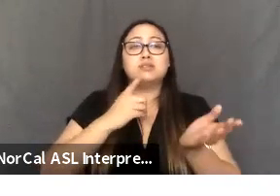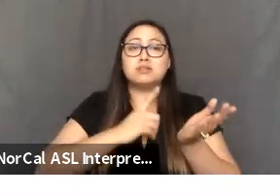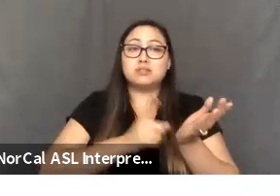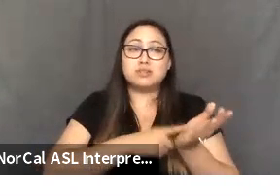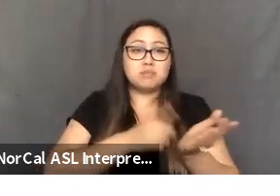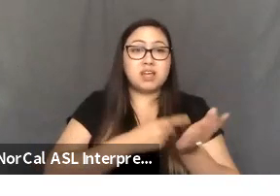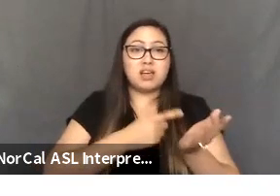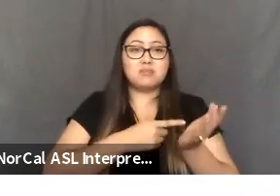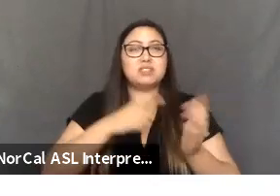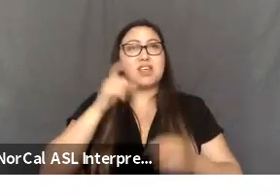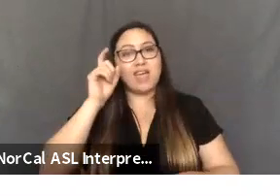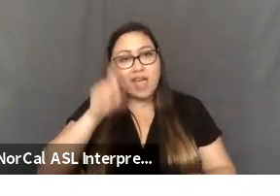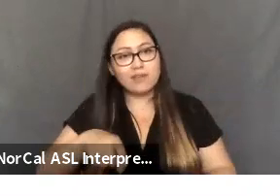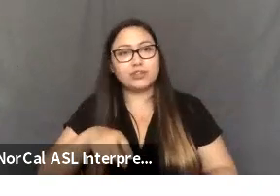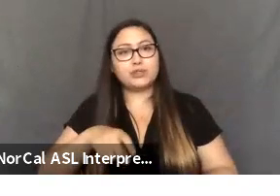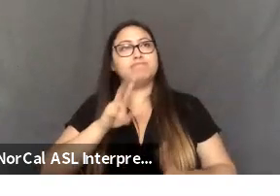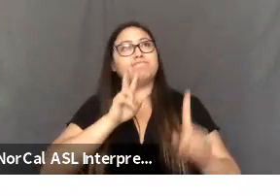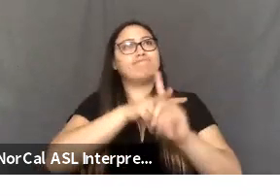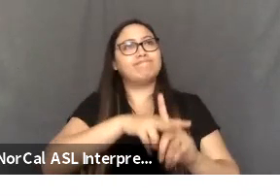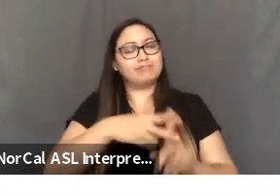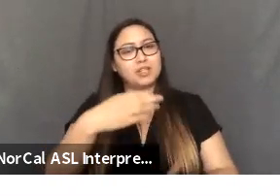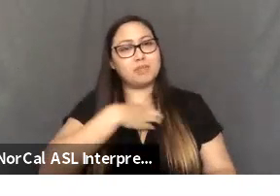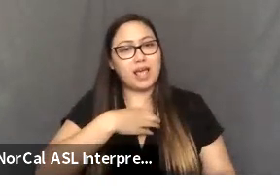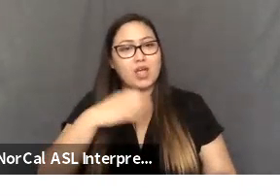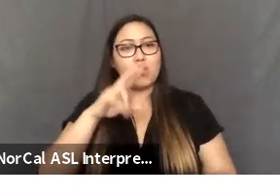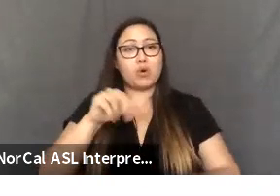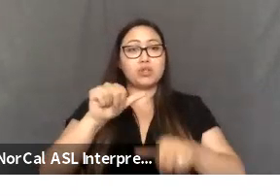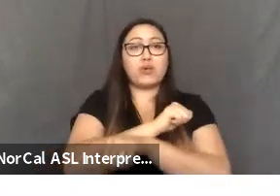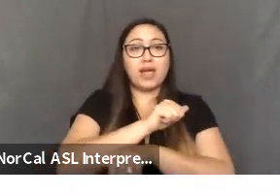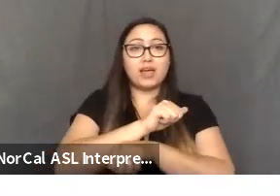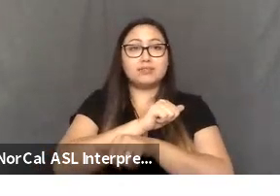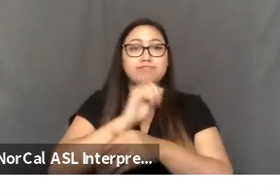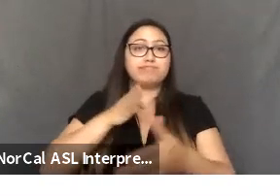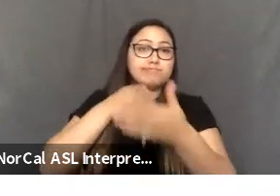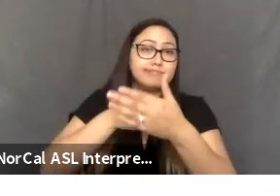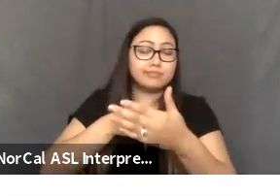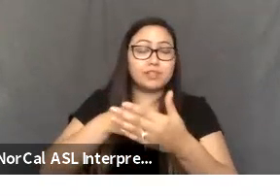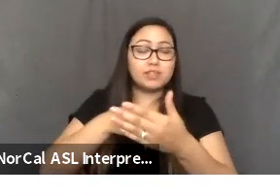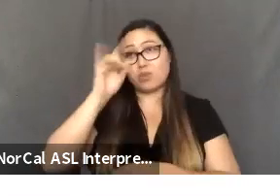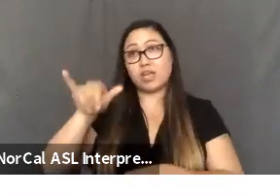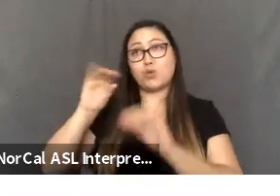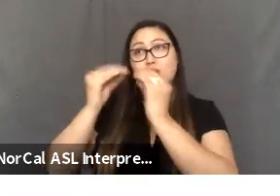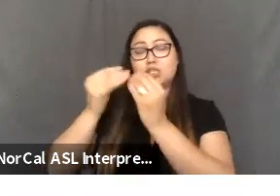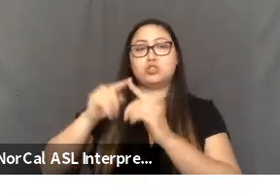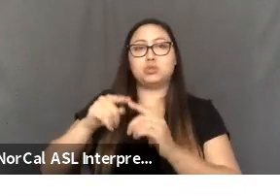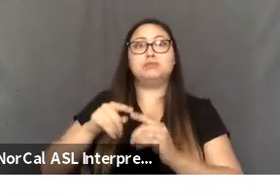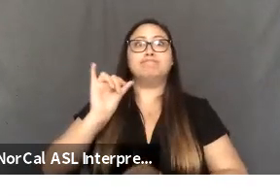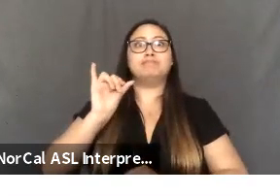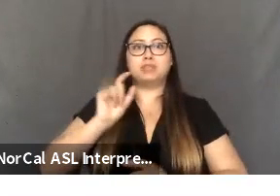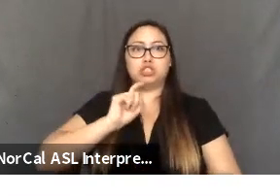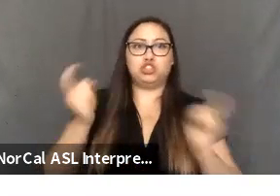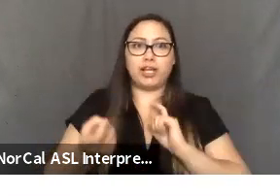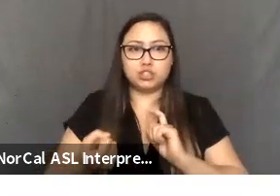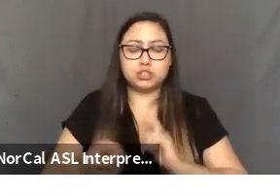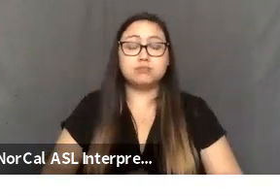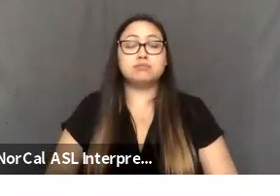complaint or threat of litigation to force an organization to change. One participant reported,